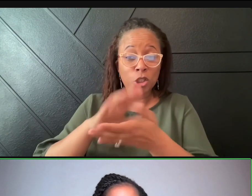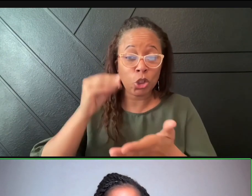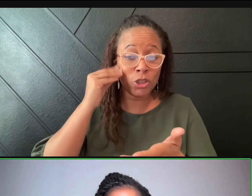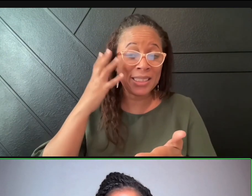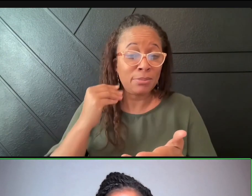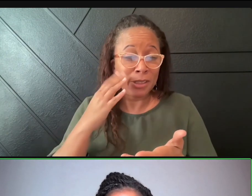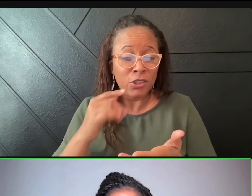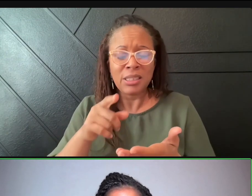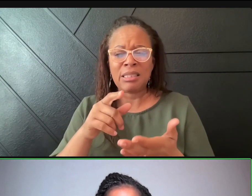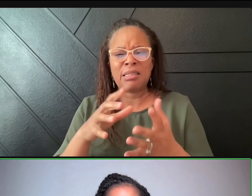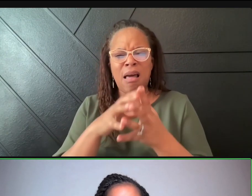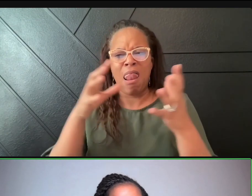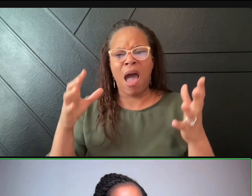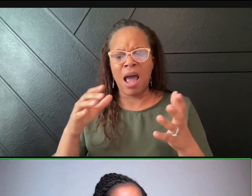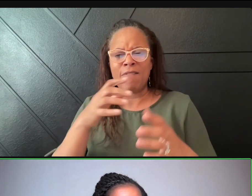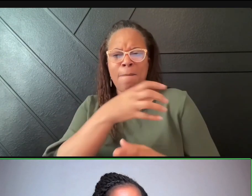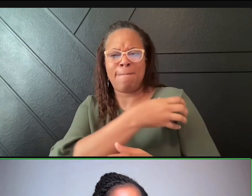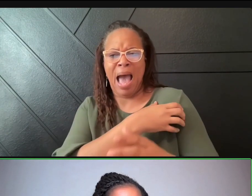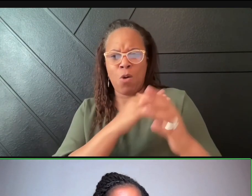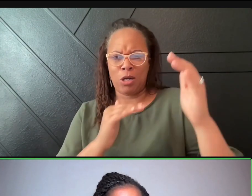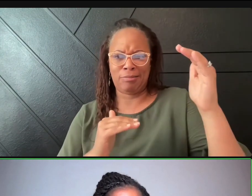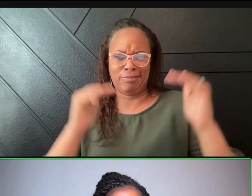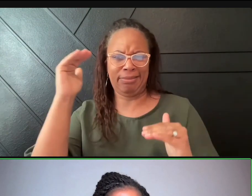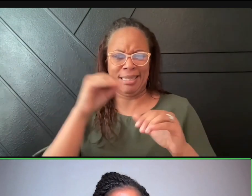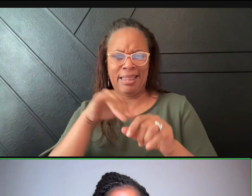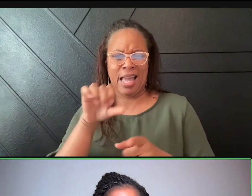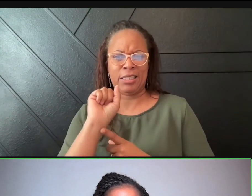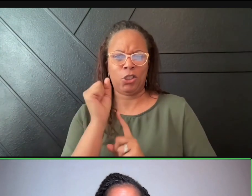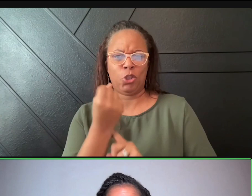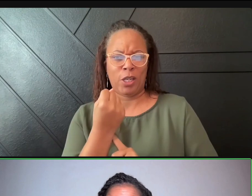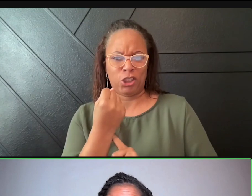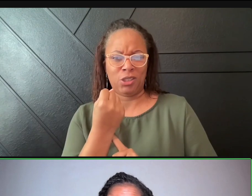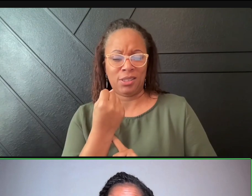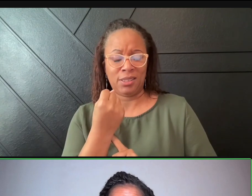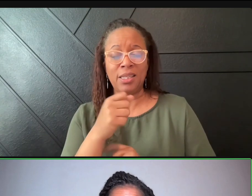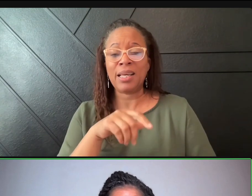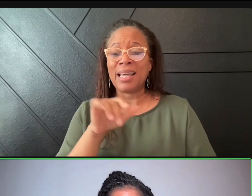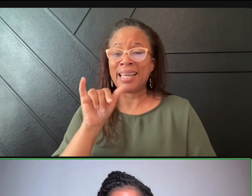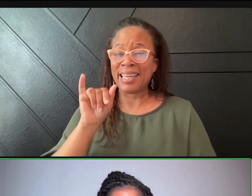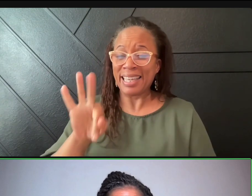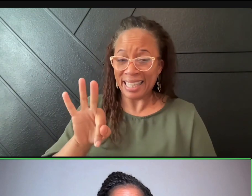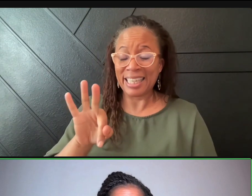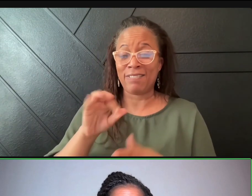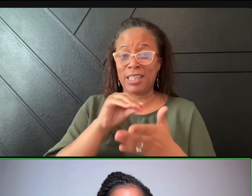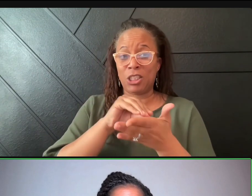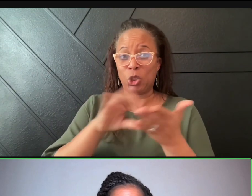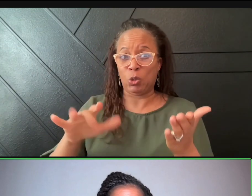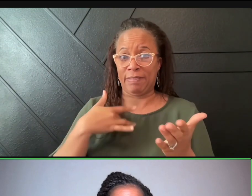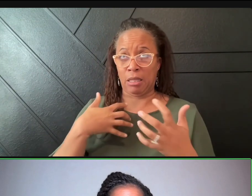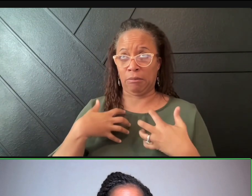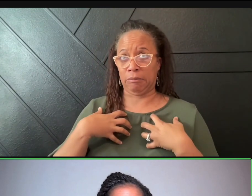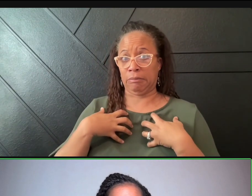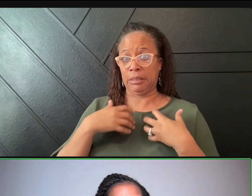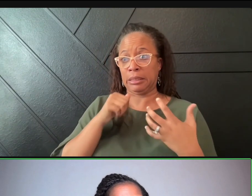If a student is going to the internship or work-based experience, there's a lot of power dynamic in those type of situations.